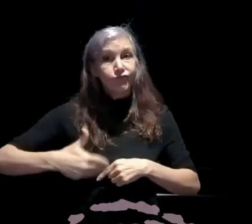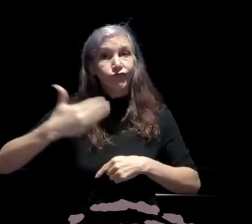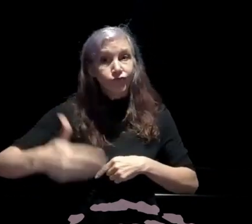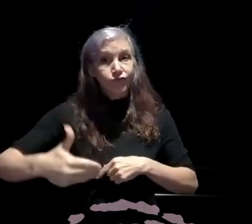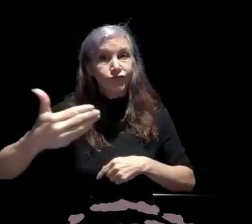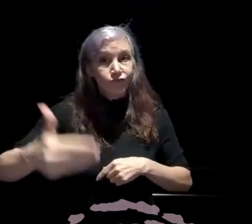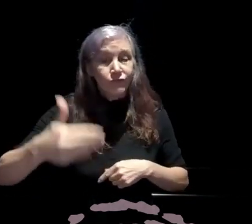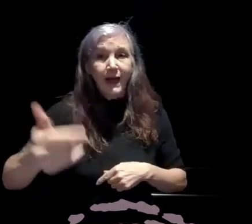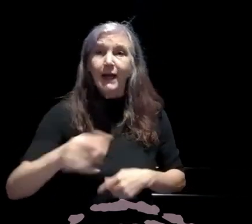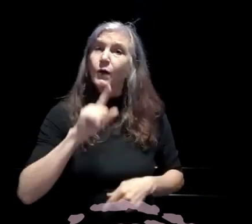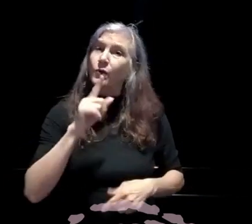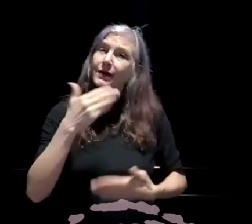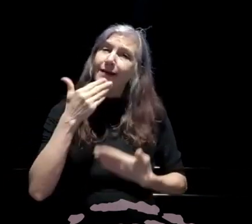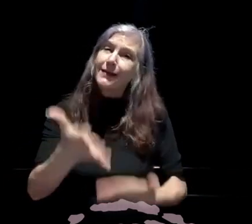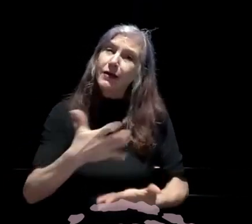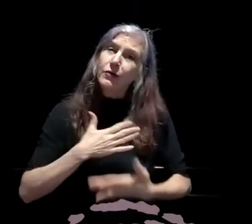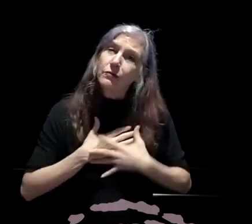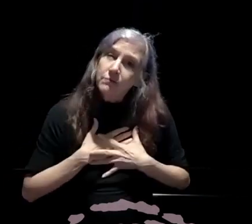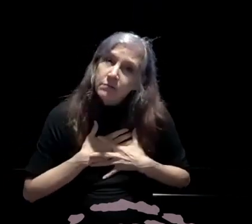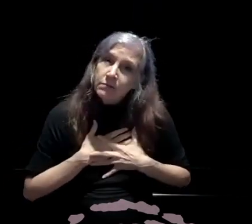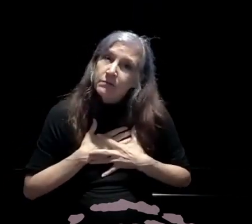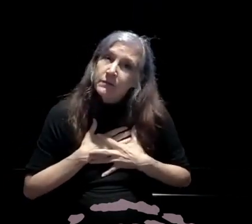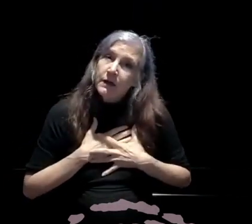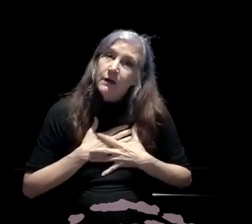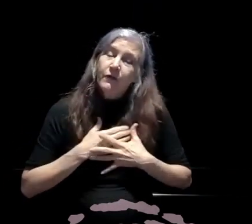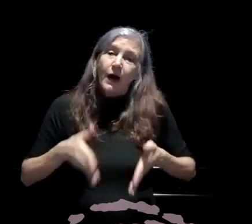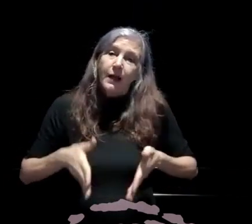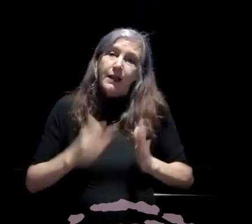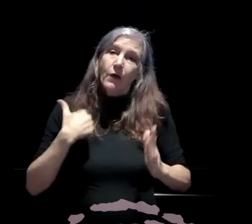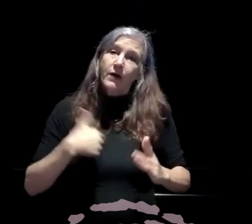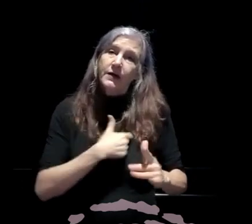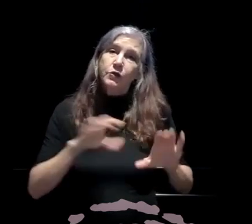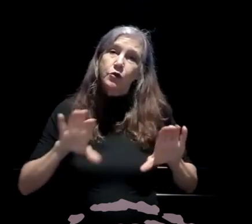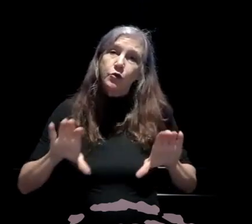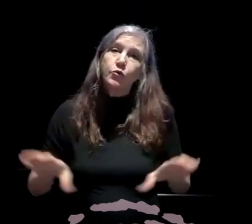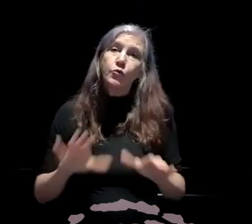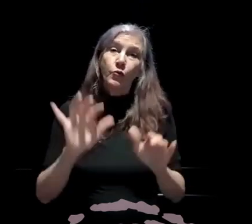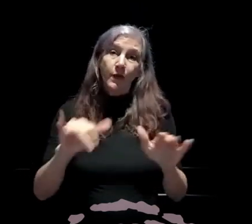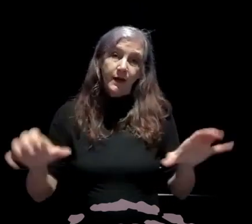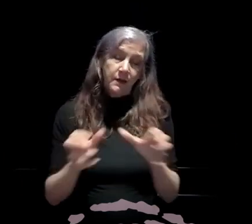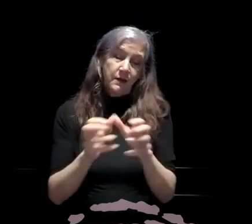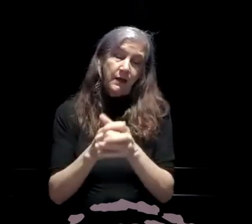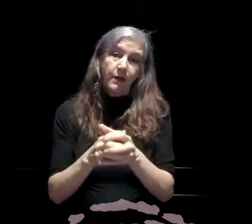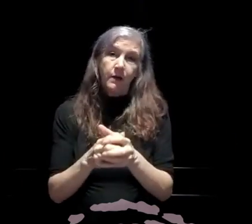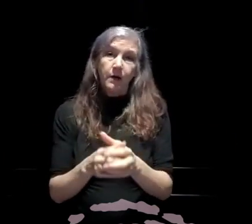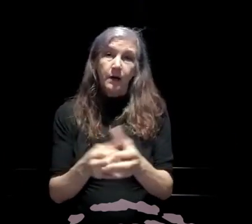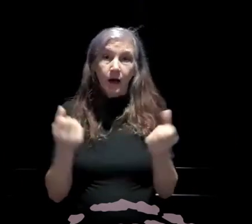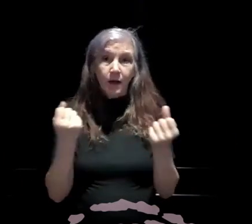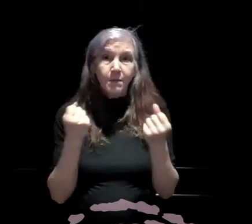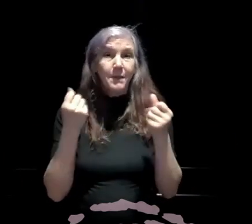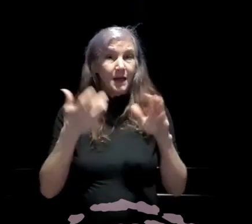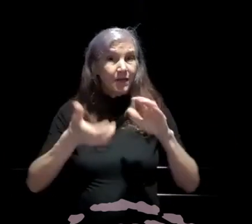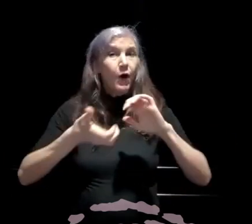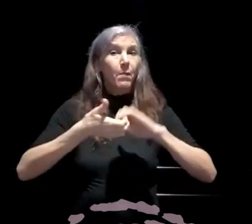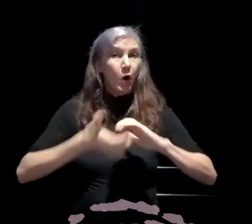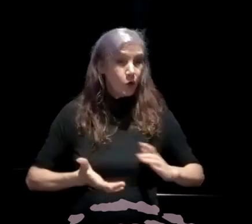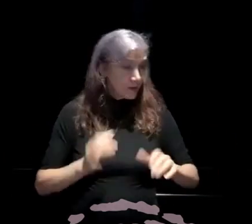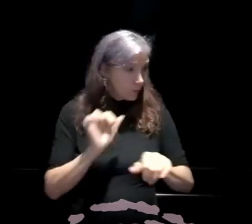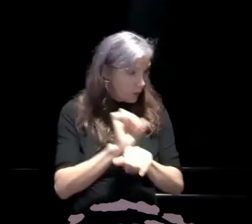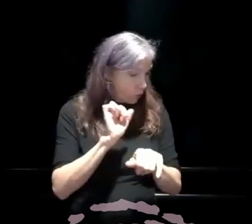And I thank you from the bottom of our heart from allowing us to help do that together. 100 different partners that we work with many of you are here in this space.